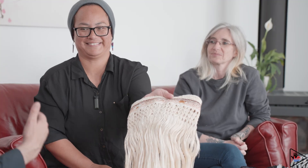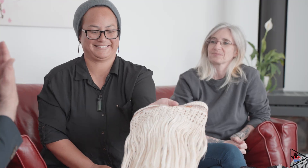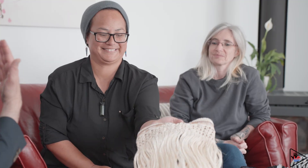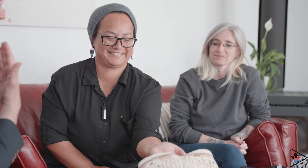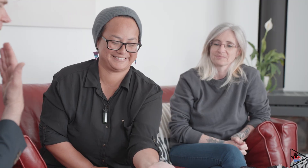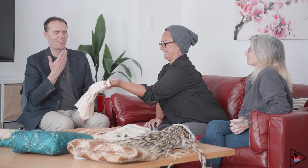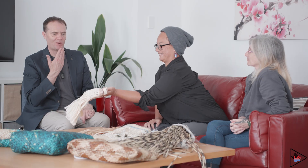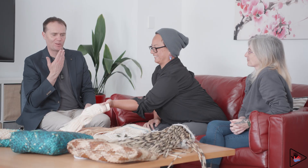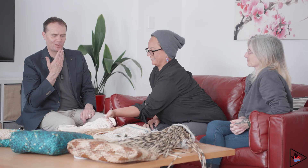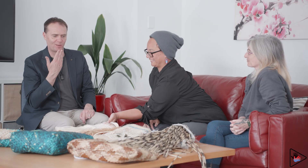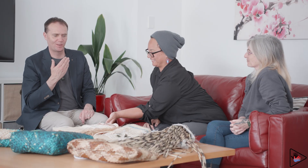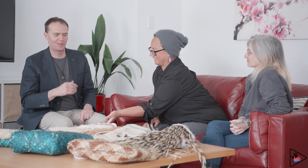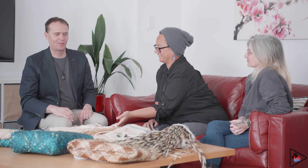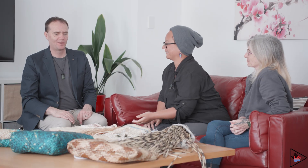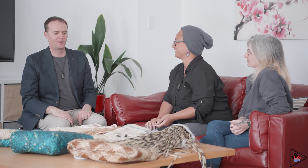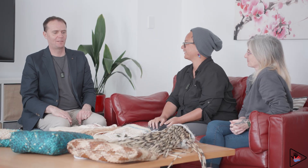Thank you.